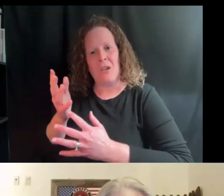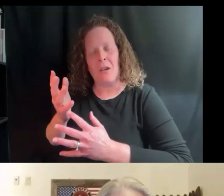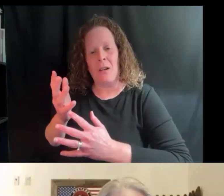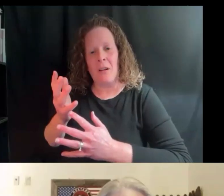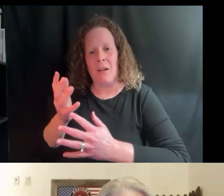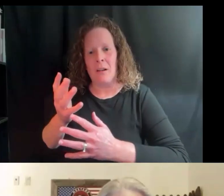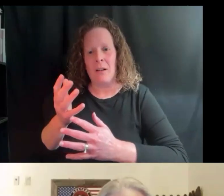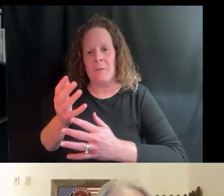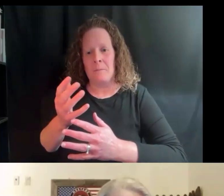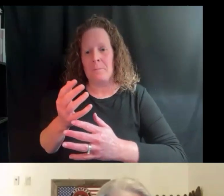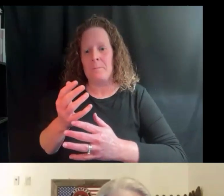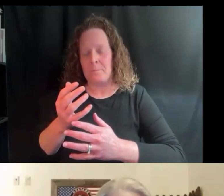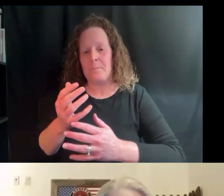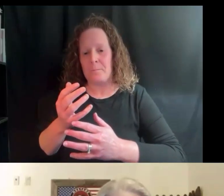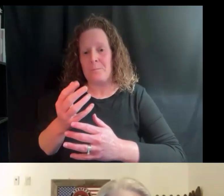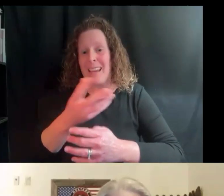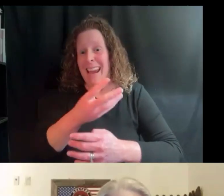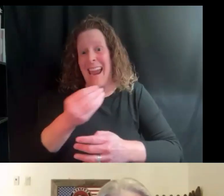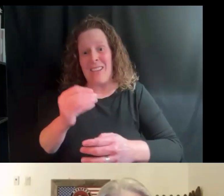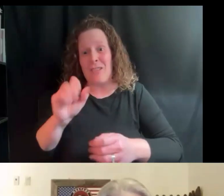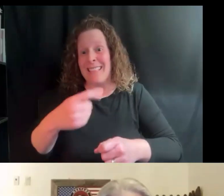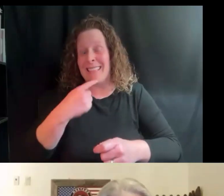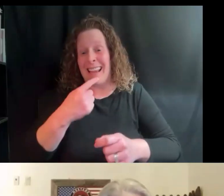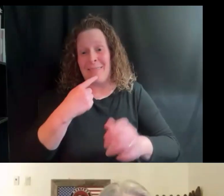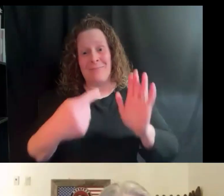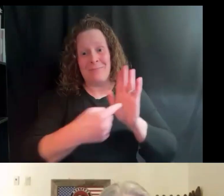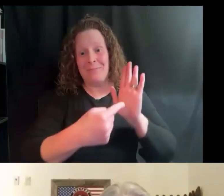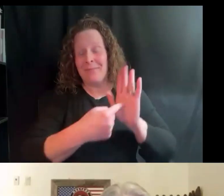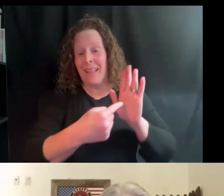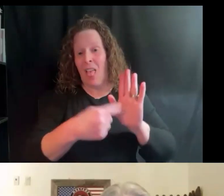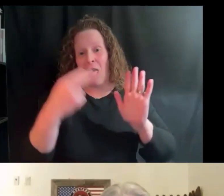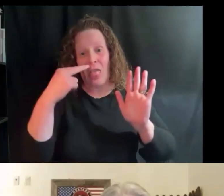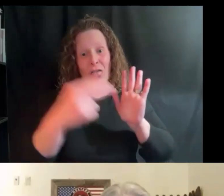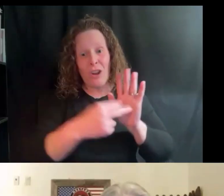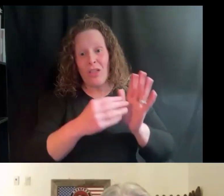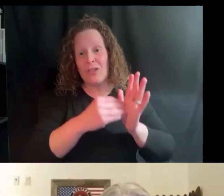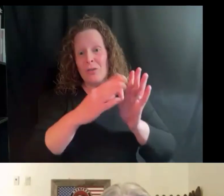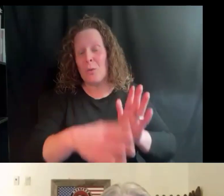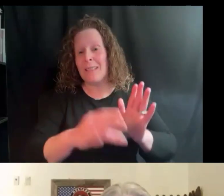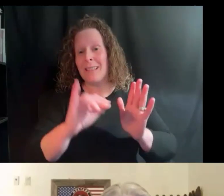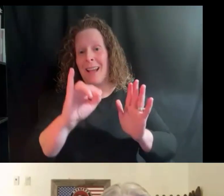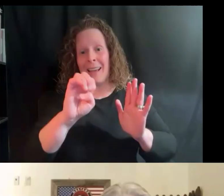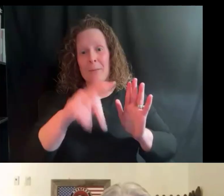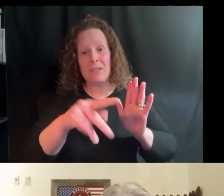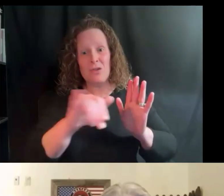need to have information. They need to have accurate information. And you can show